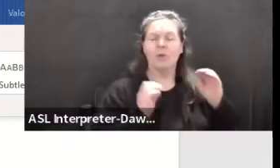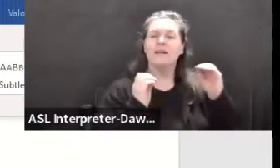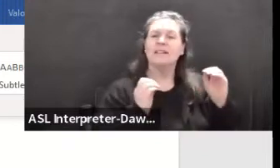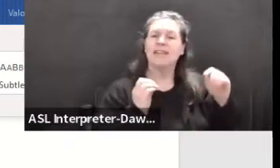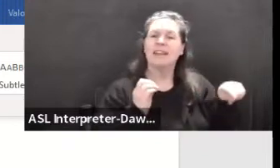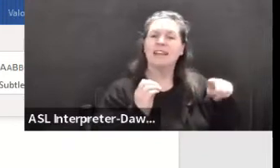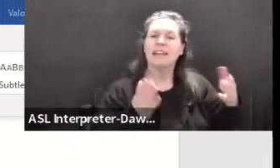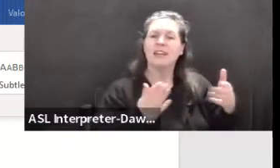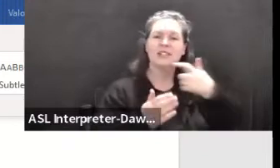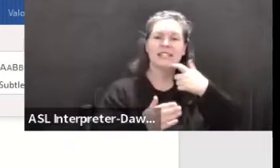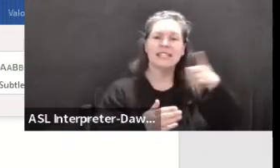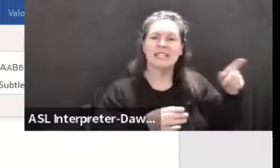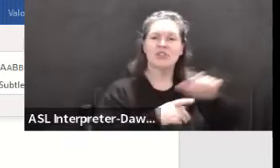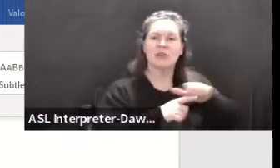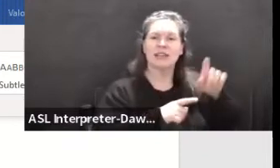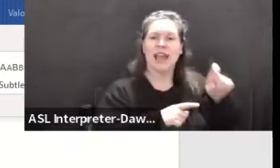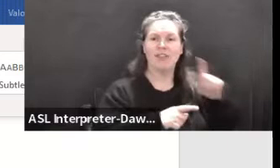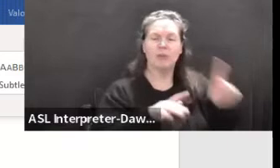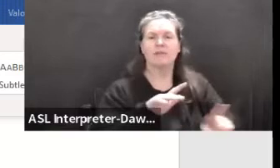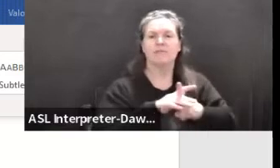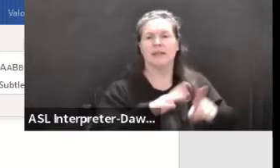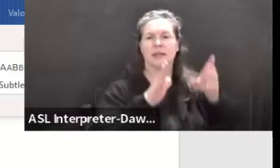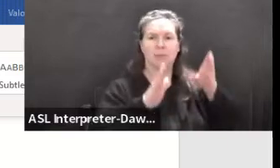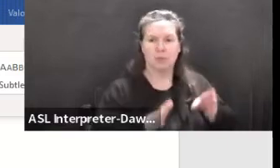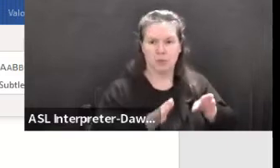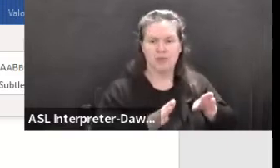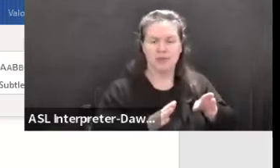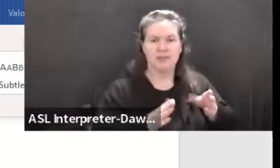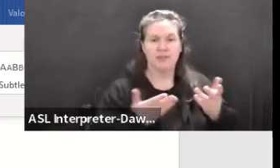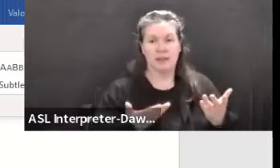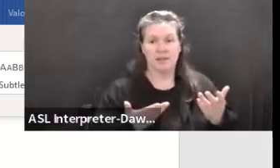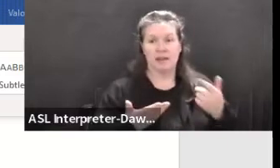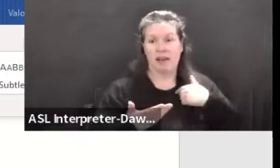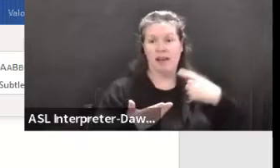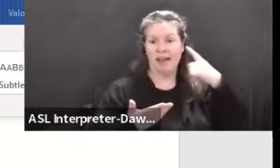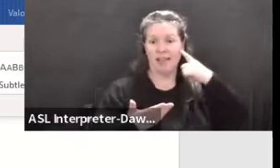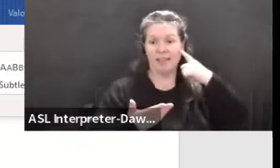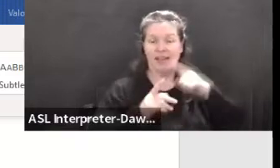that says this training has to be in person, right? So I think as we're building this,